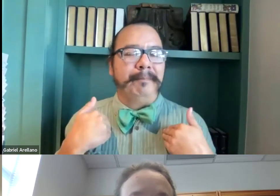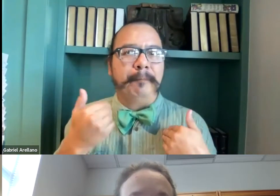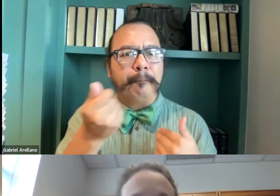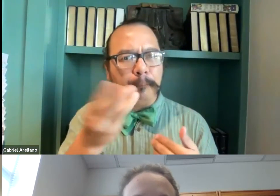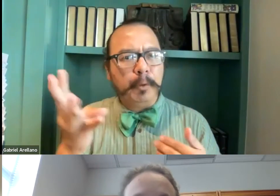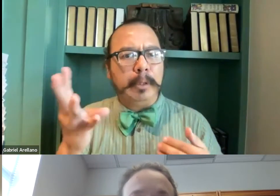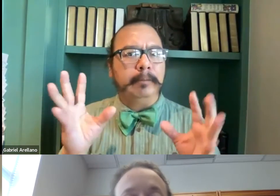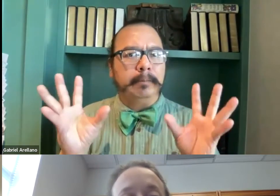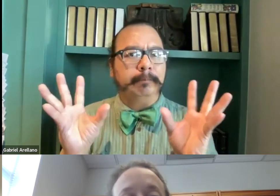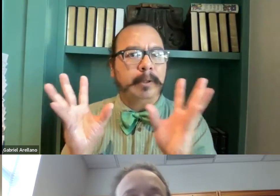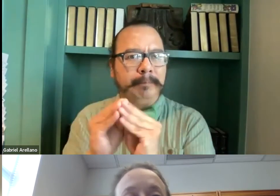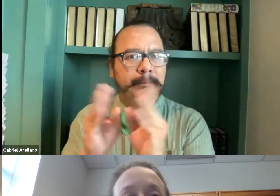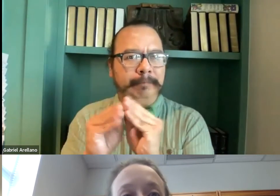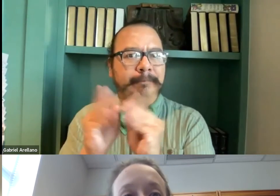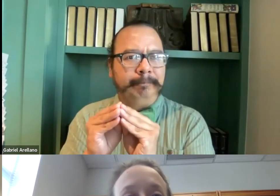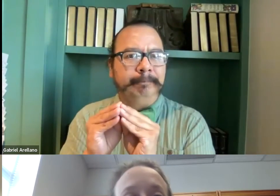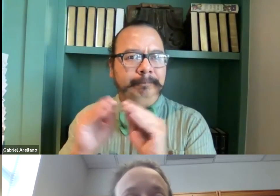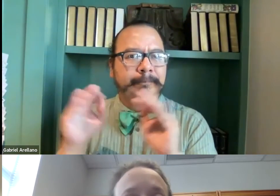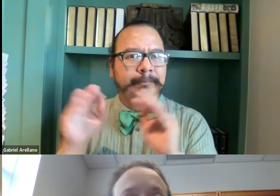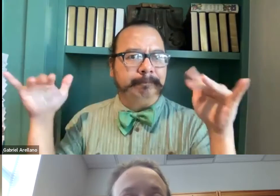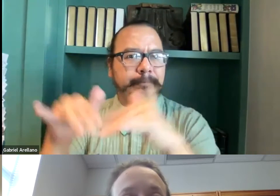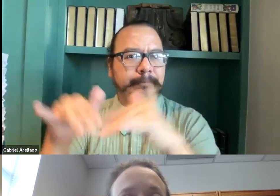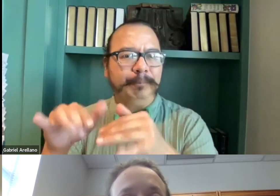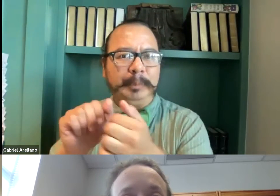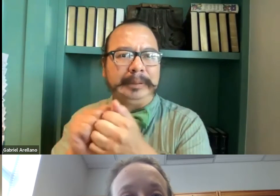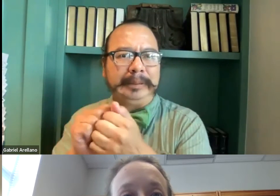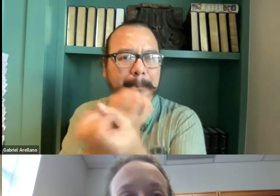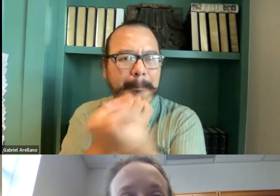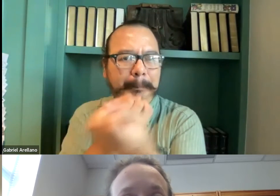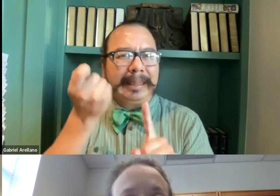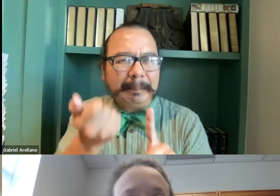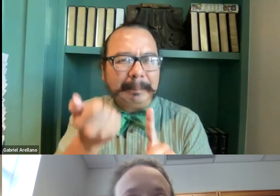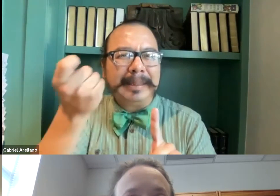Sign Language Interpreter | Paola Morales del Castillo, they: uh people's contributions to science, and so uh